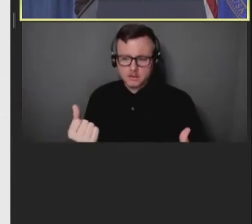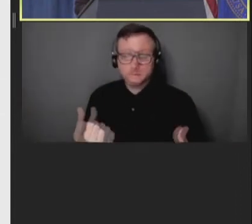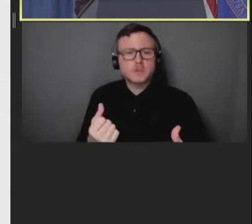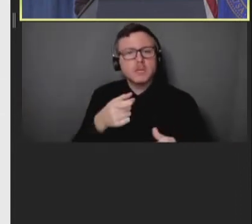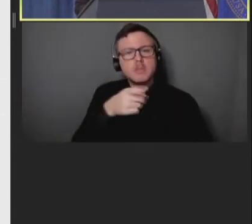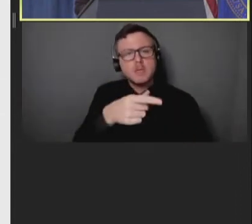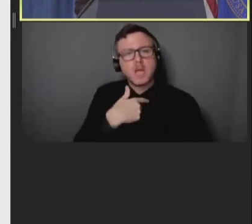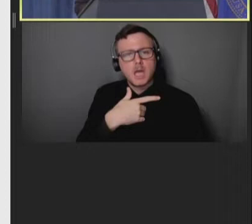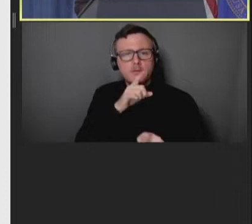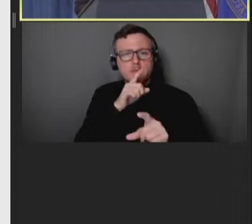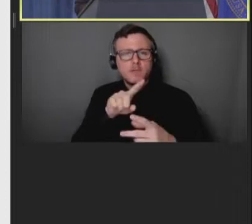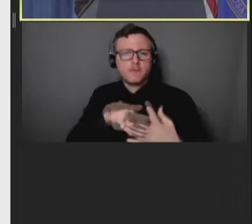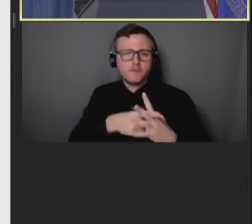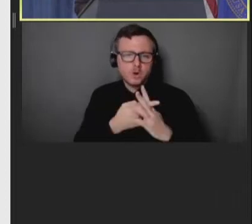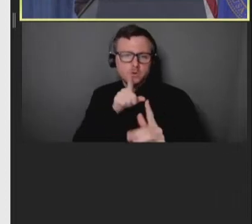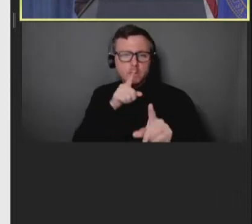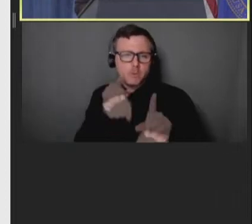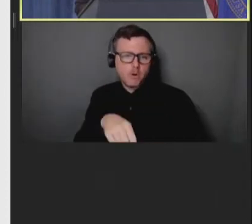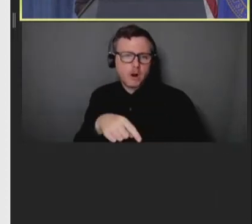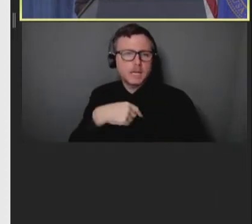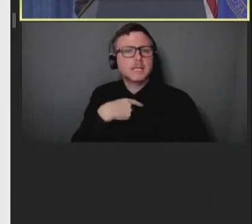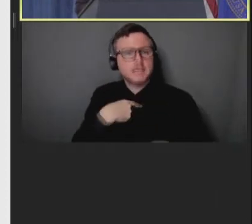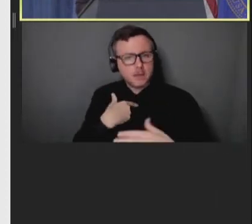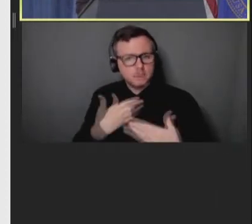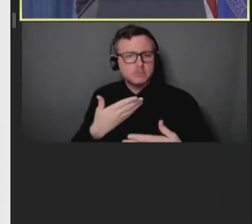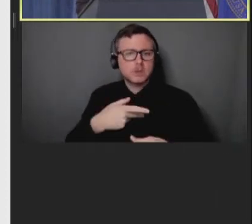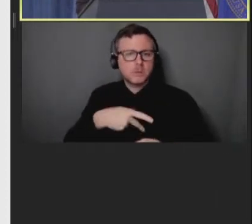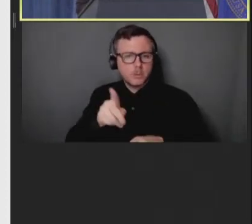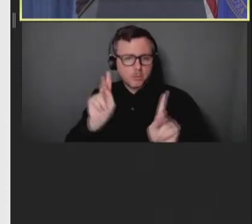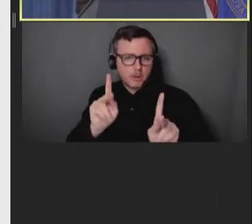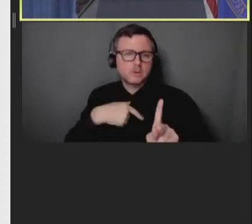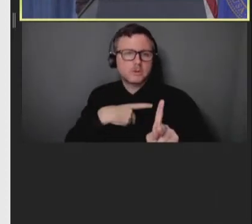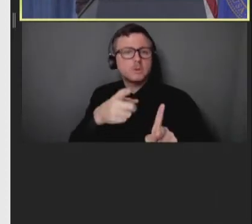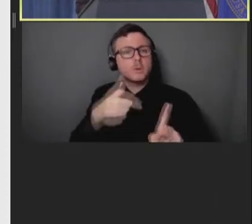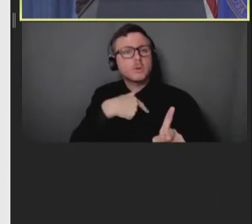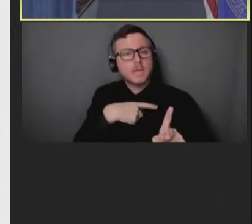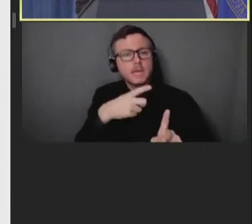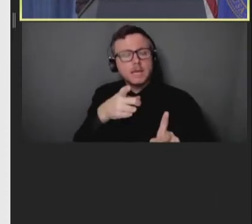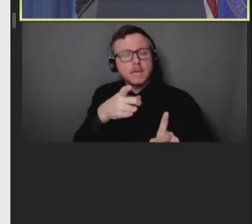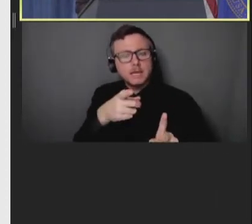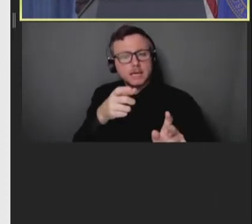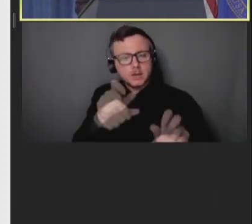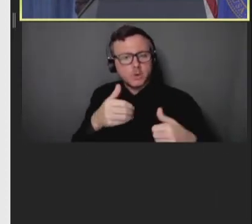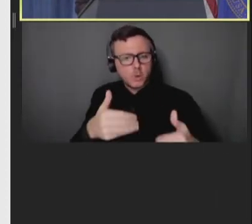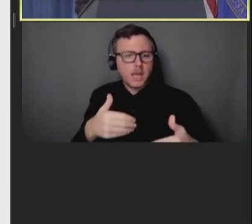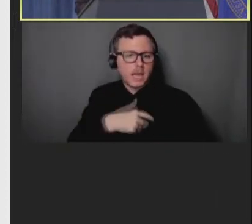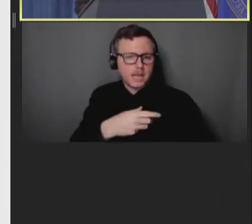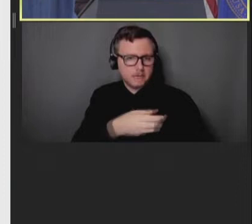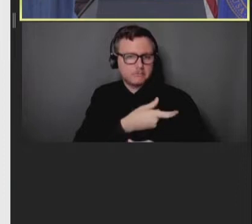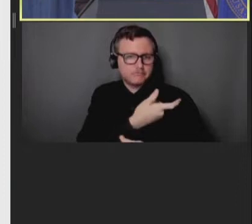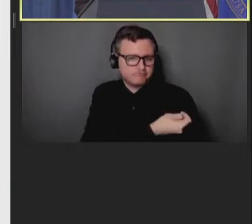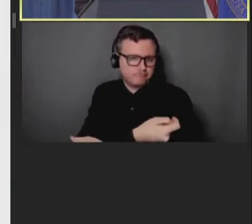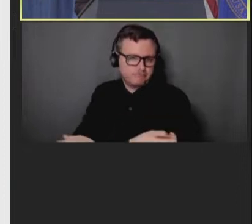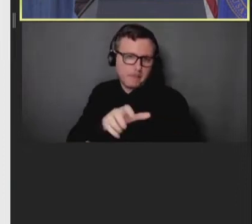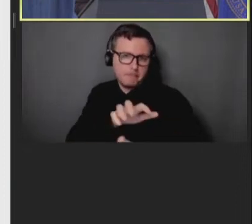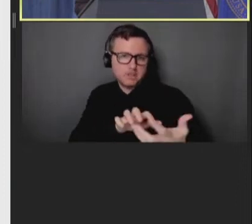or the Pfizer BioNTech in green. The Moderna had a homologous boost, had 100 or 50 micrograms.